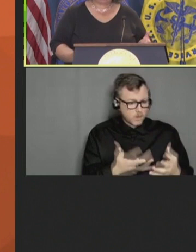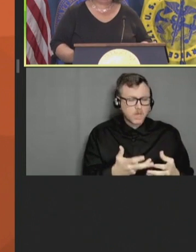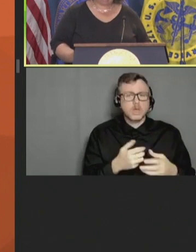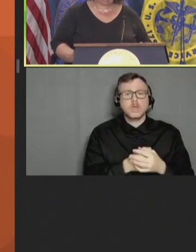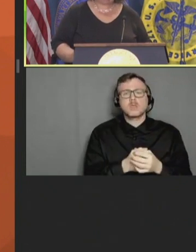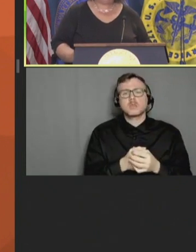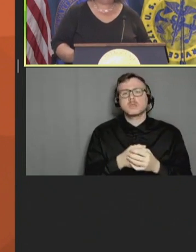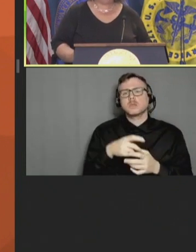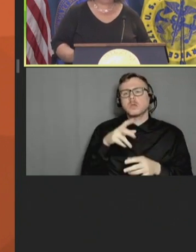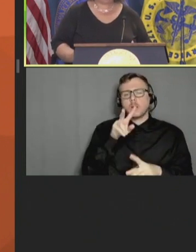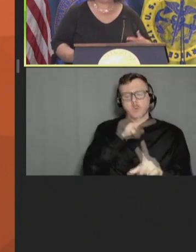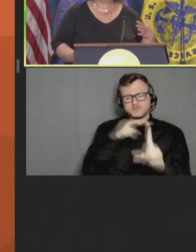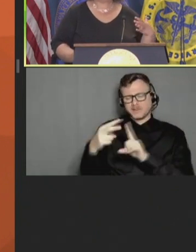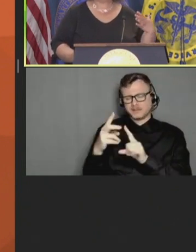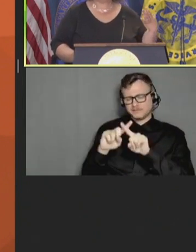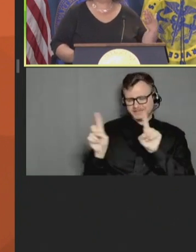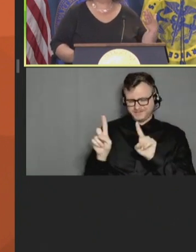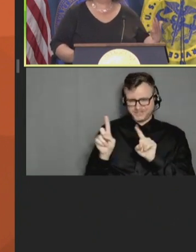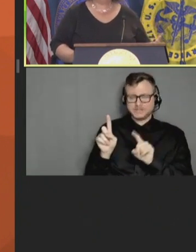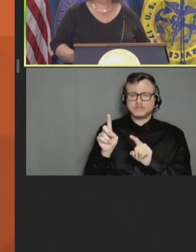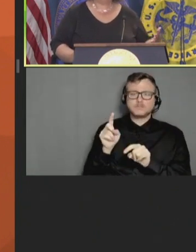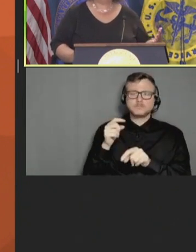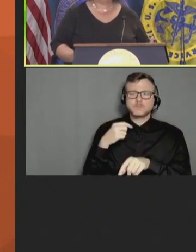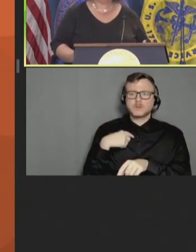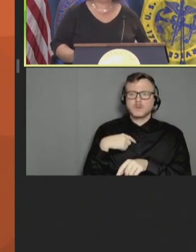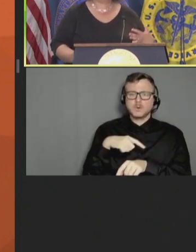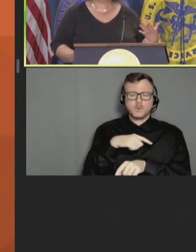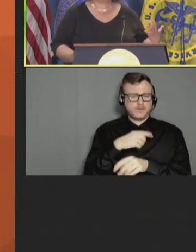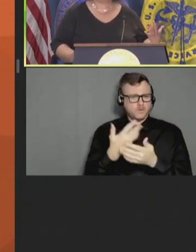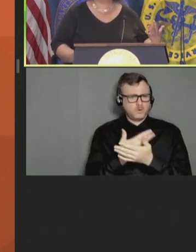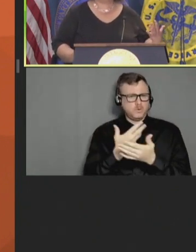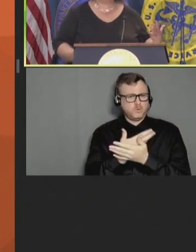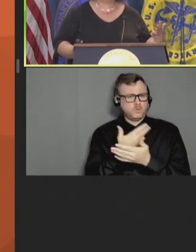things a little differently as, you know, we are in a new landscape, things that we